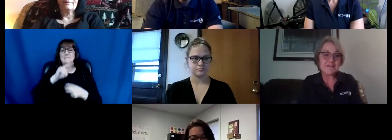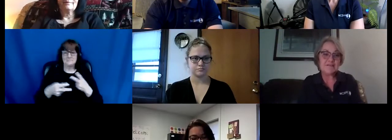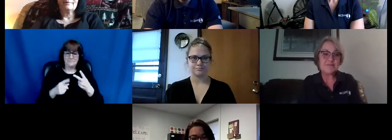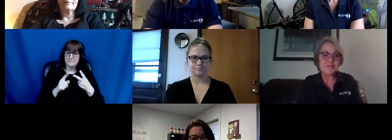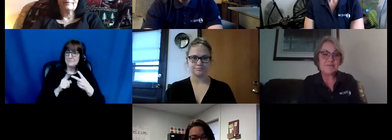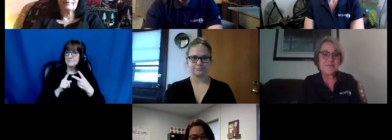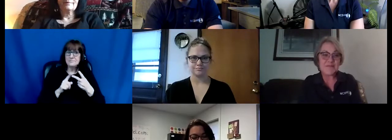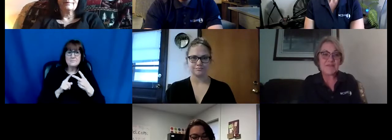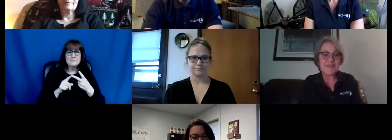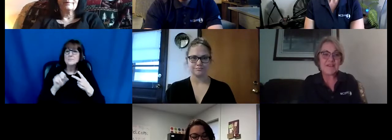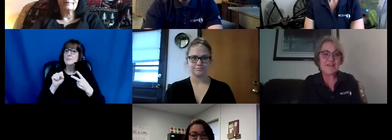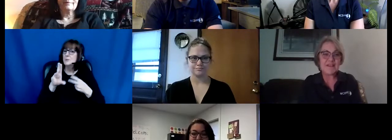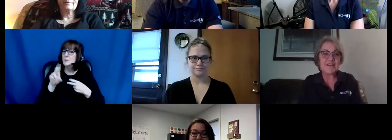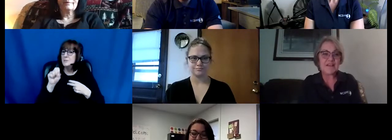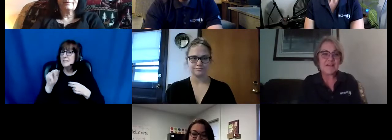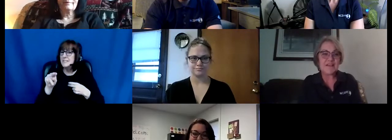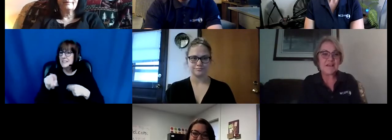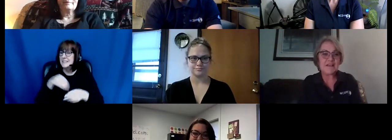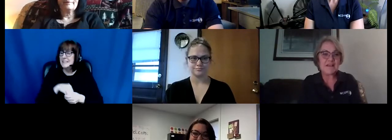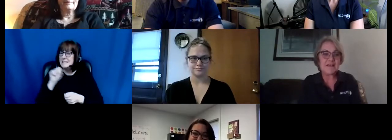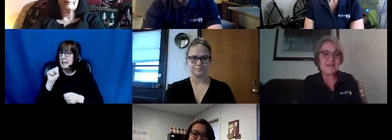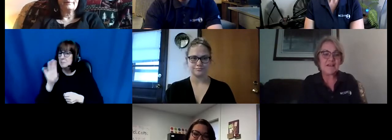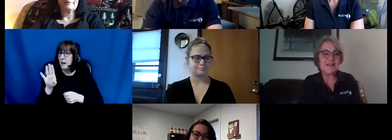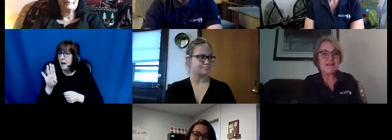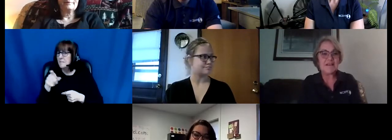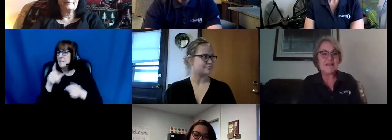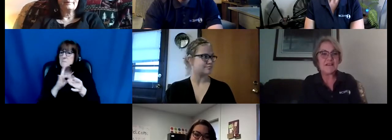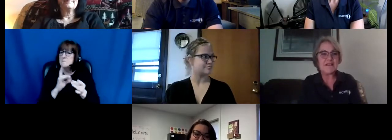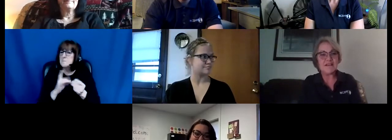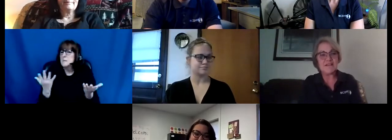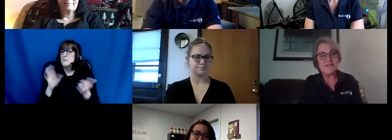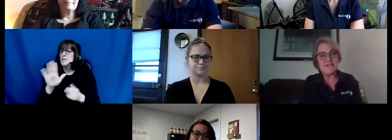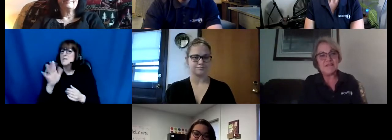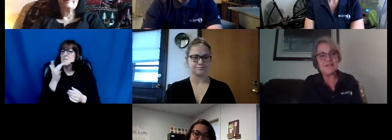um Susan in Scottsbluff and you can talk to us about what is your favorite holiday tradition.